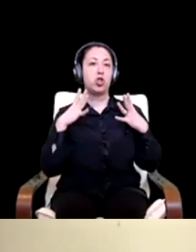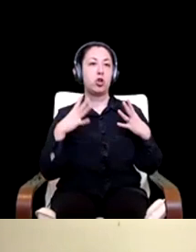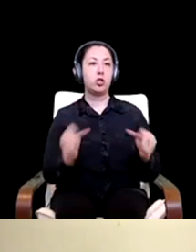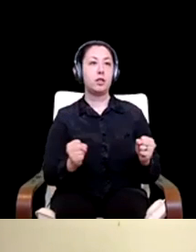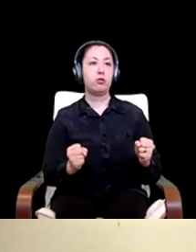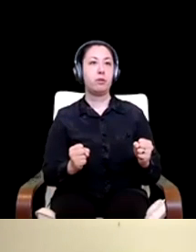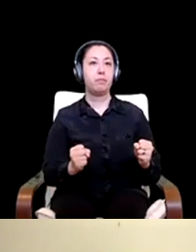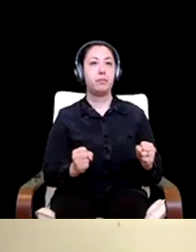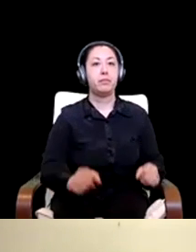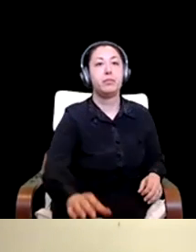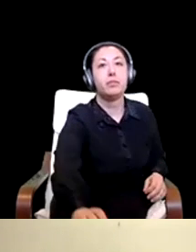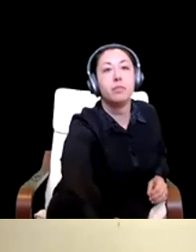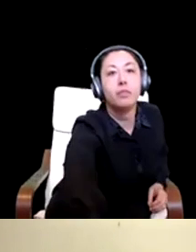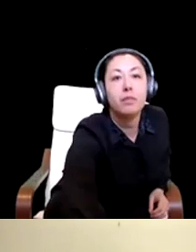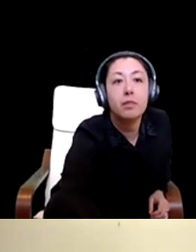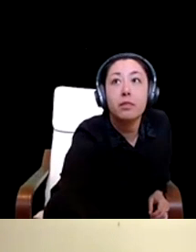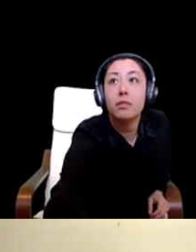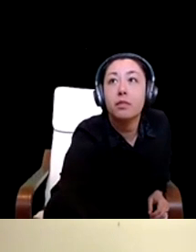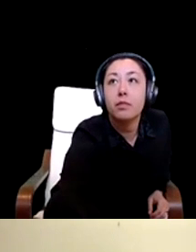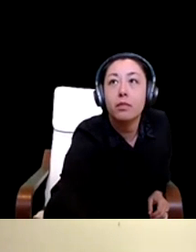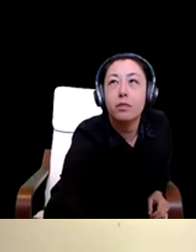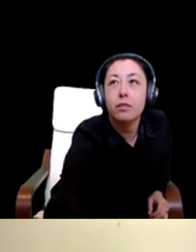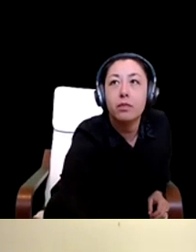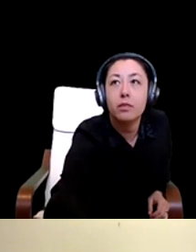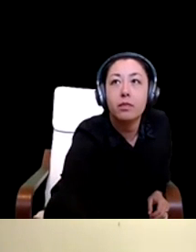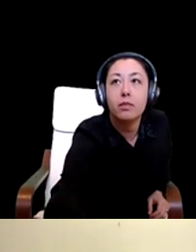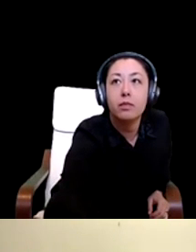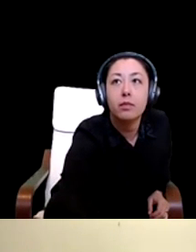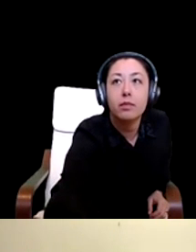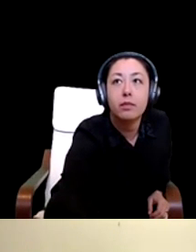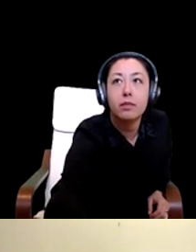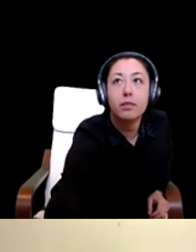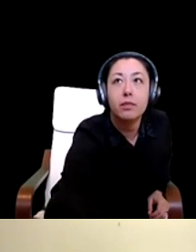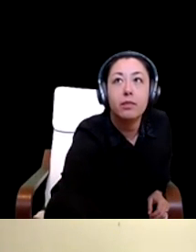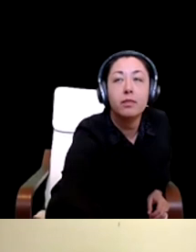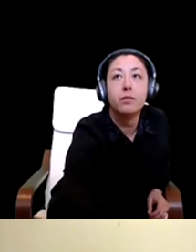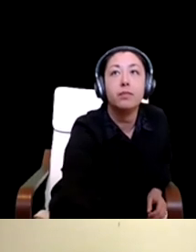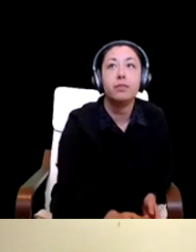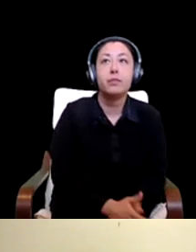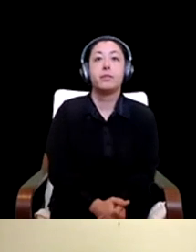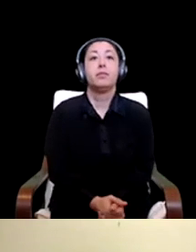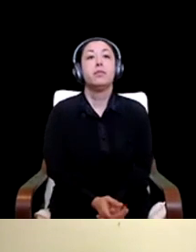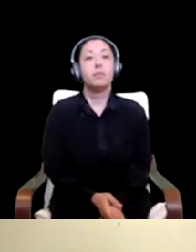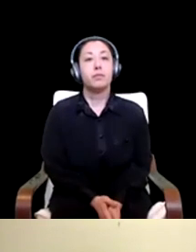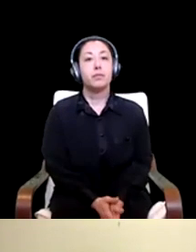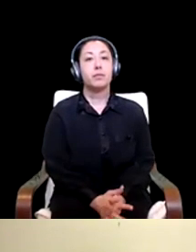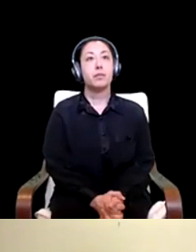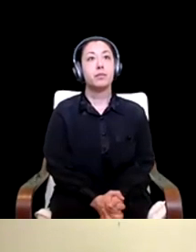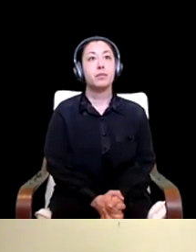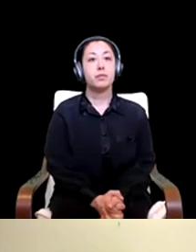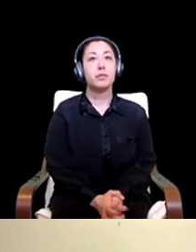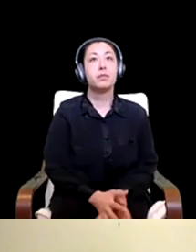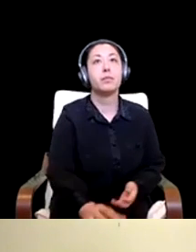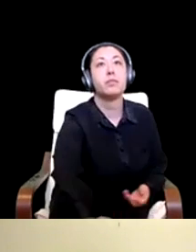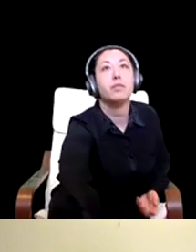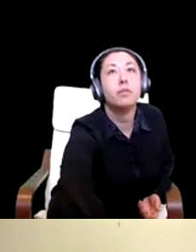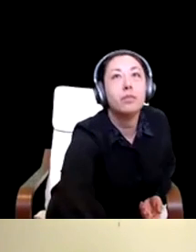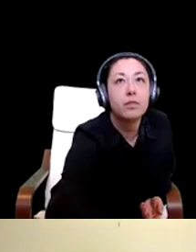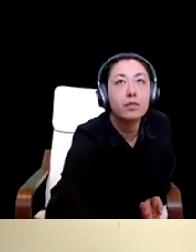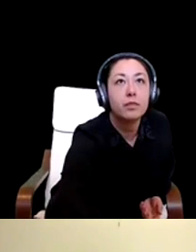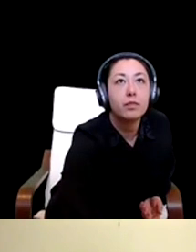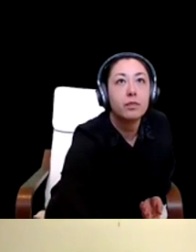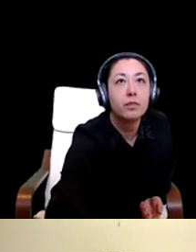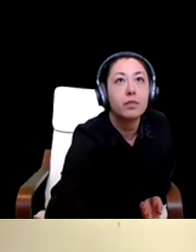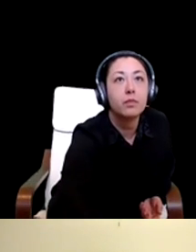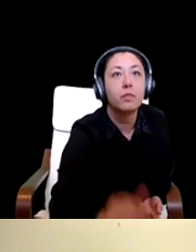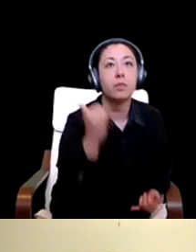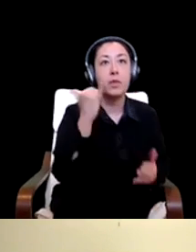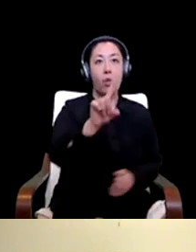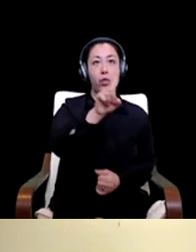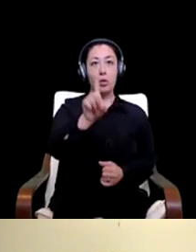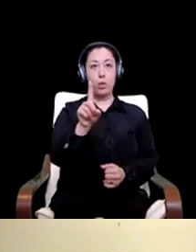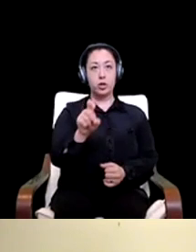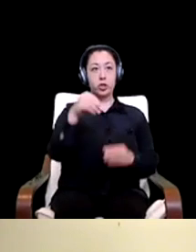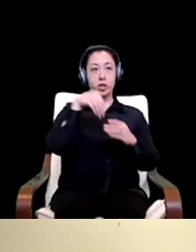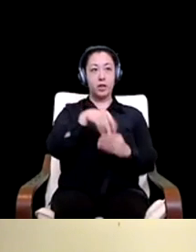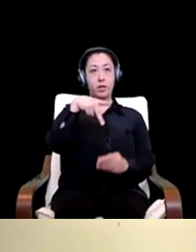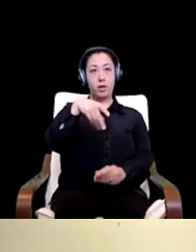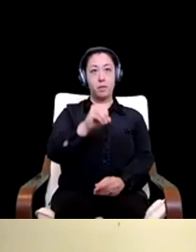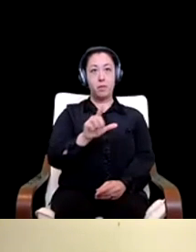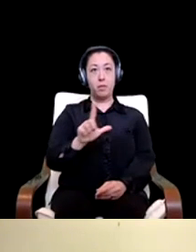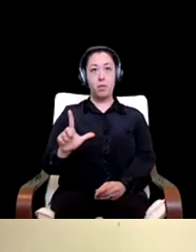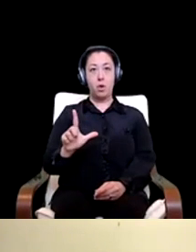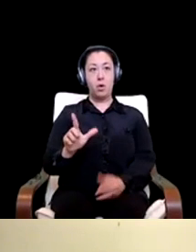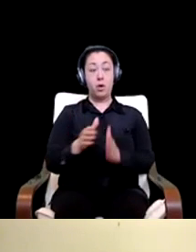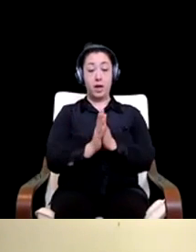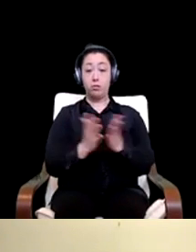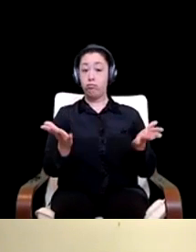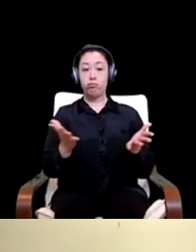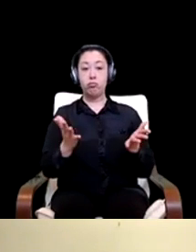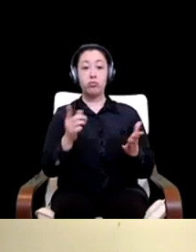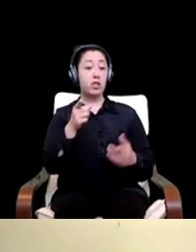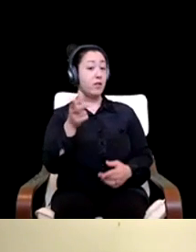The question in the poll is, have you heard of or used the CHARGE educational checklist